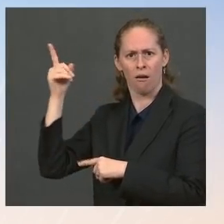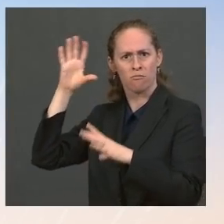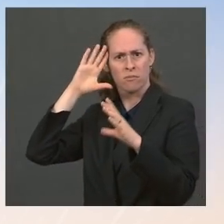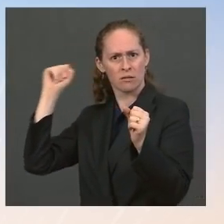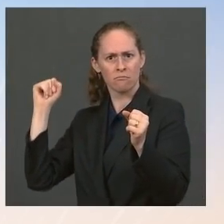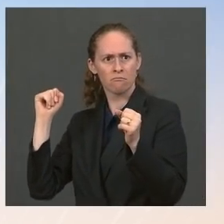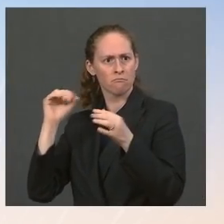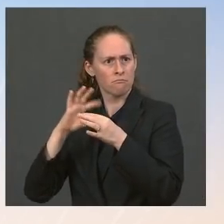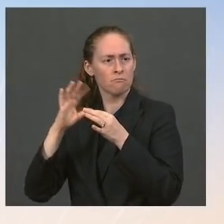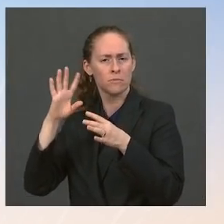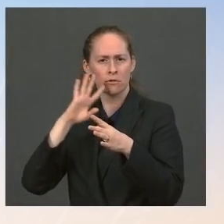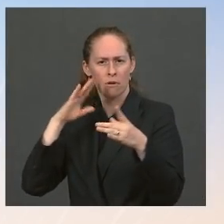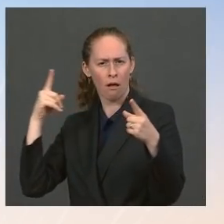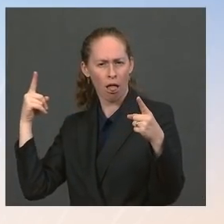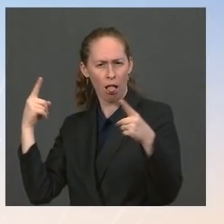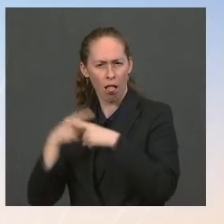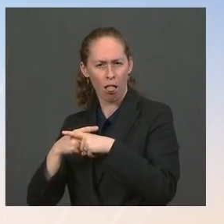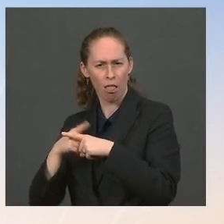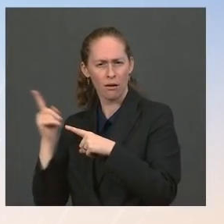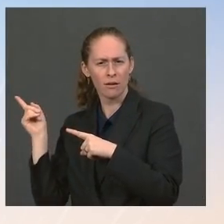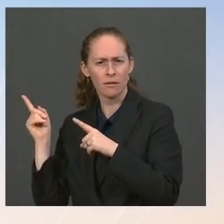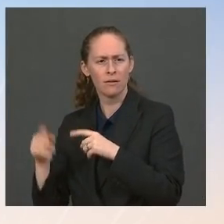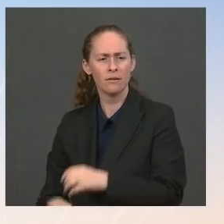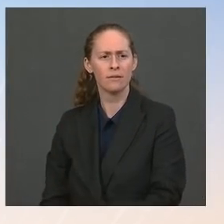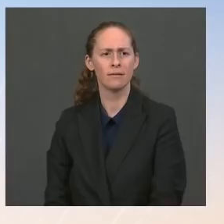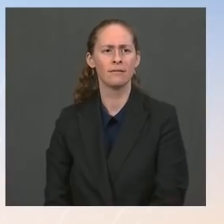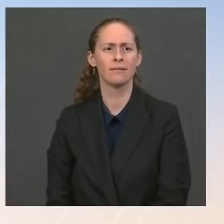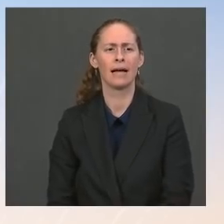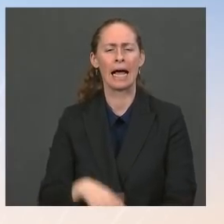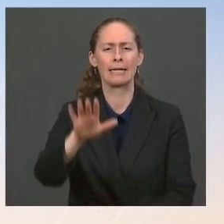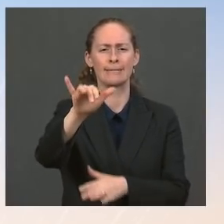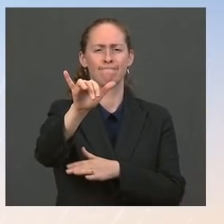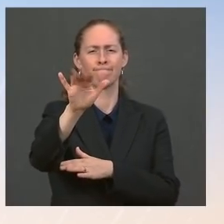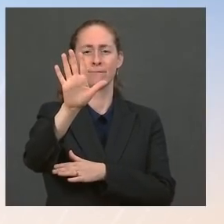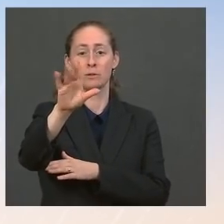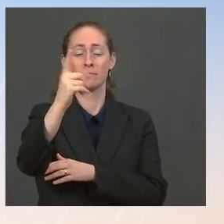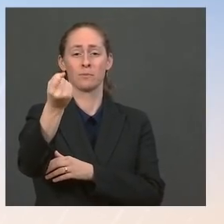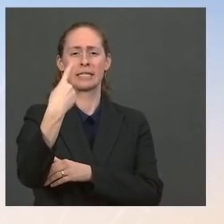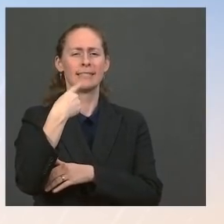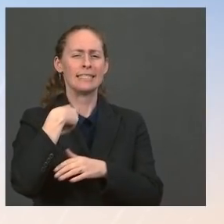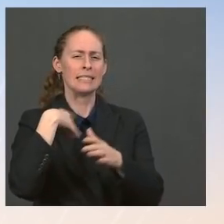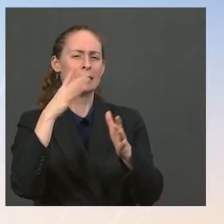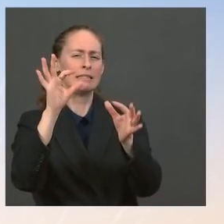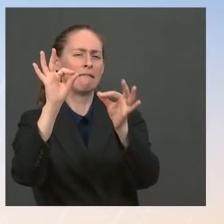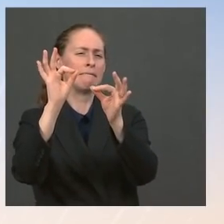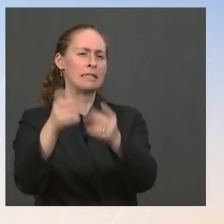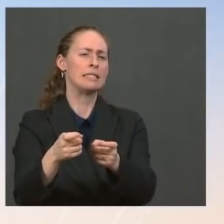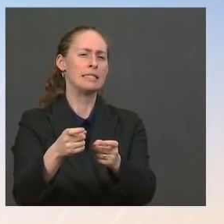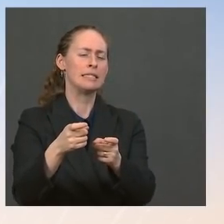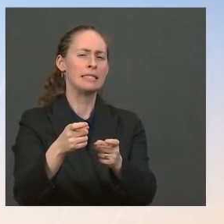let me correct the statements in your question, if I may. It was -- The Press: They're direct quotes. Secretary Mayorkas: No, no -- if I may.